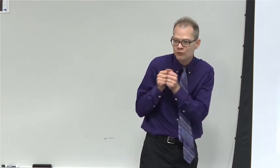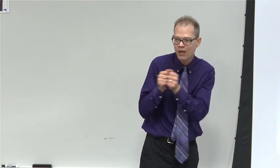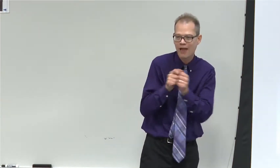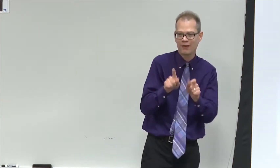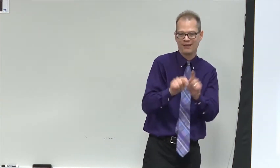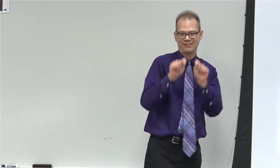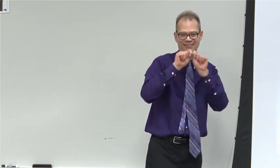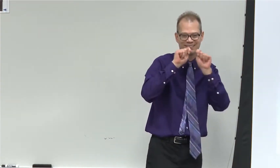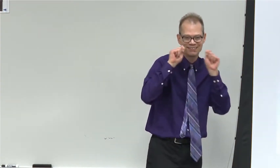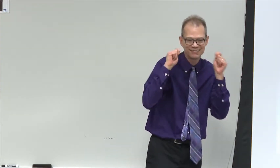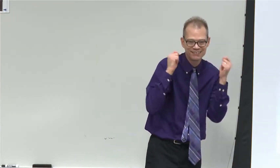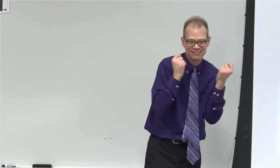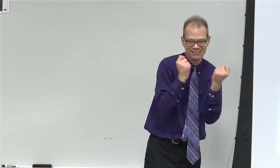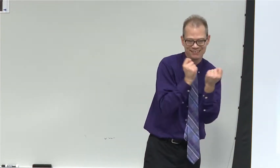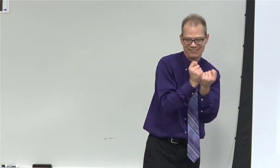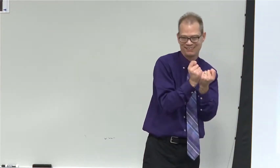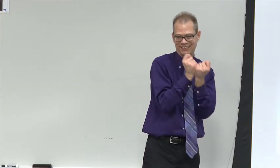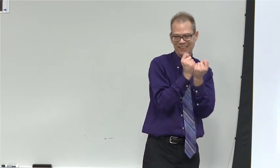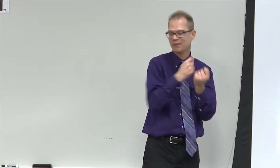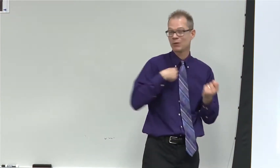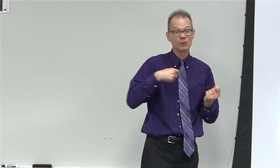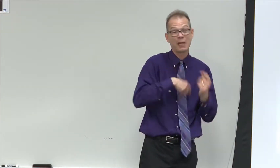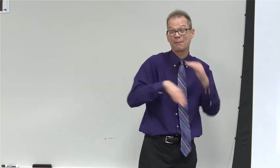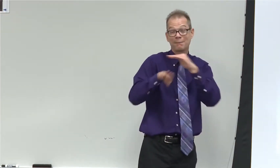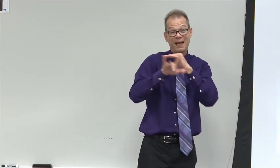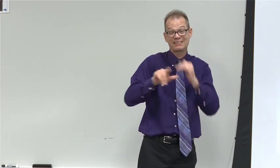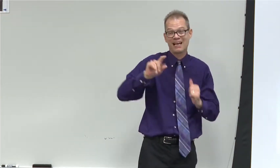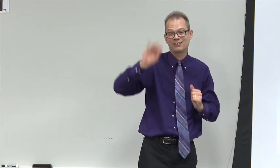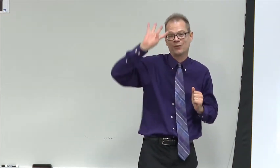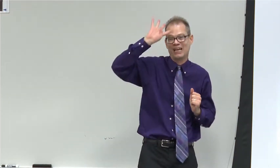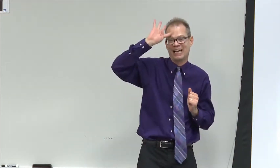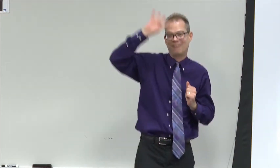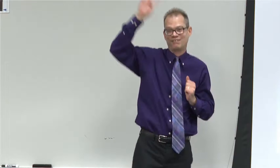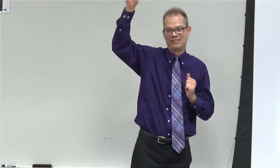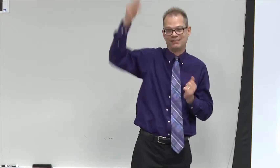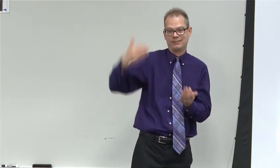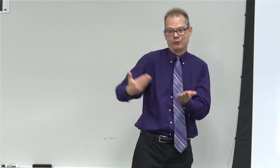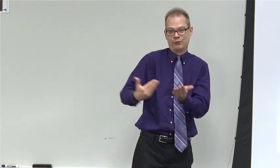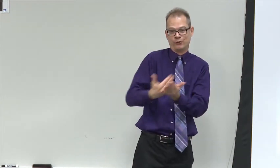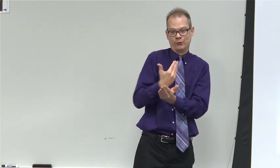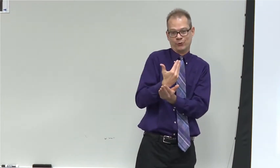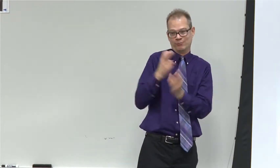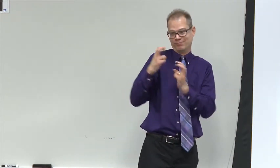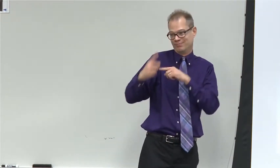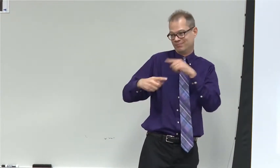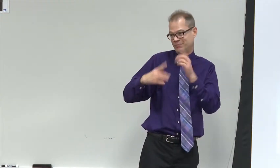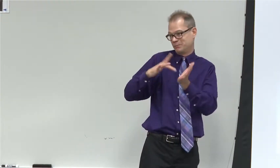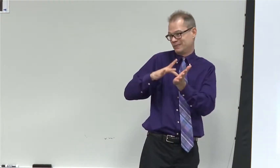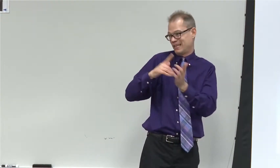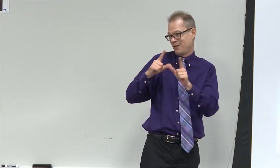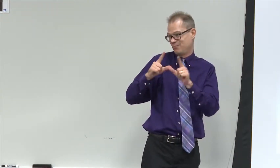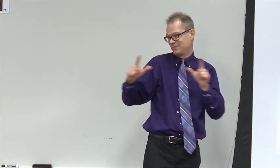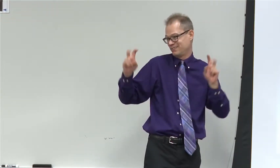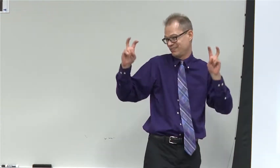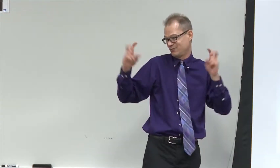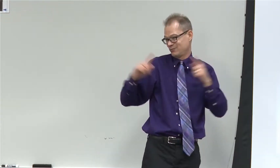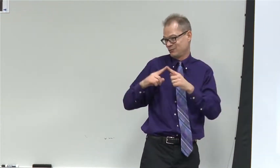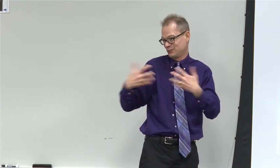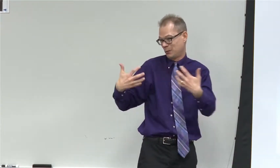and we worked together as a team. So basically we had to invent new signs or new sign language